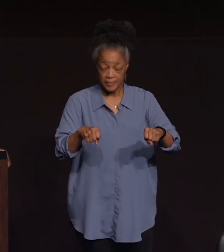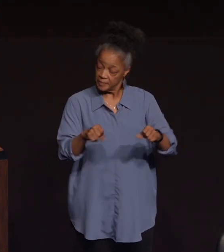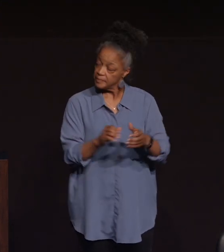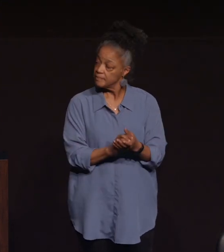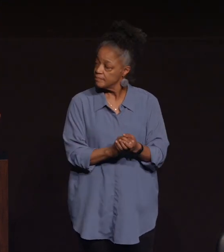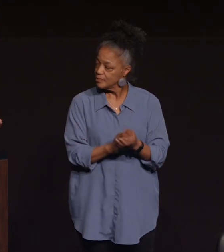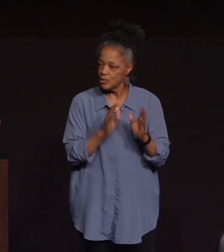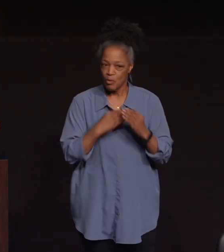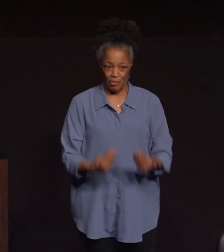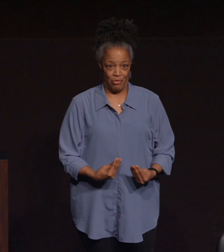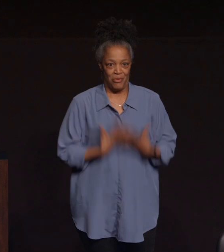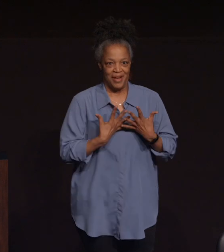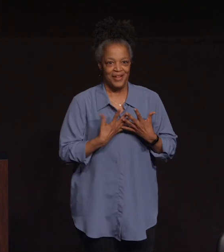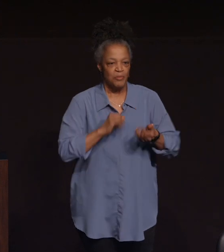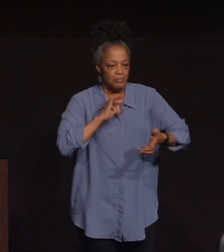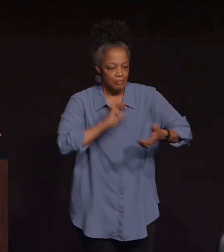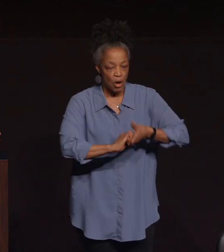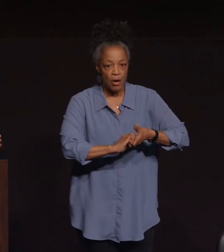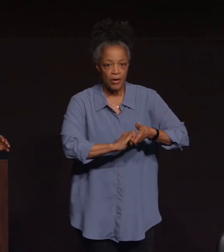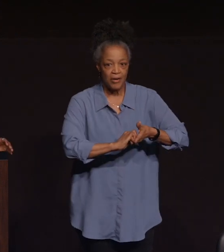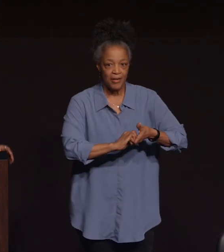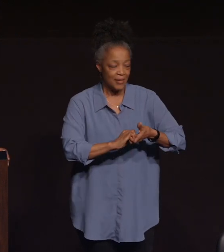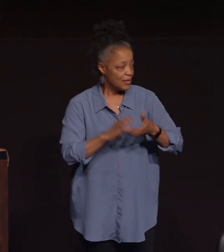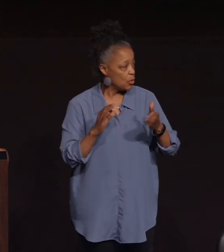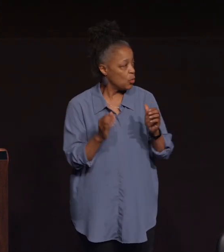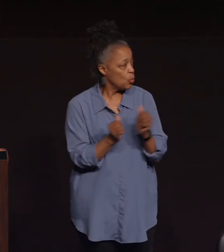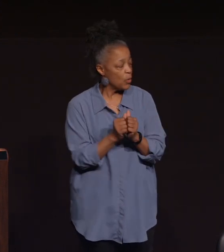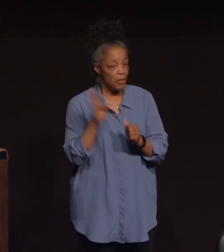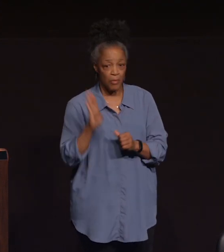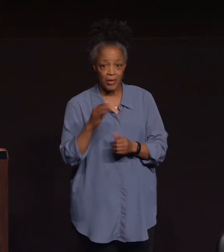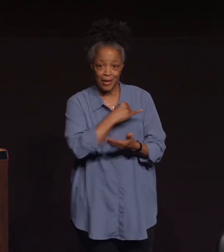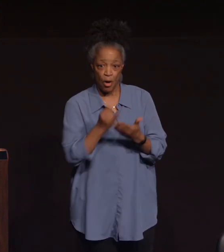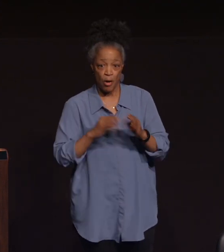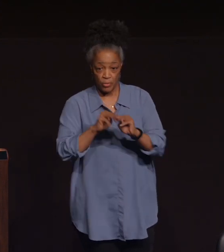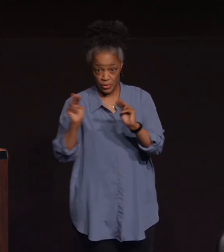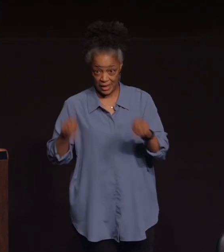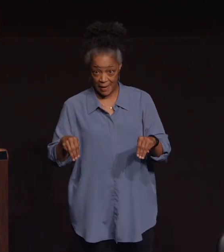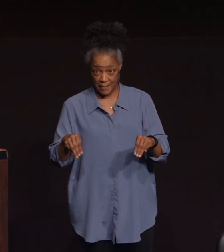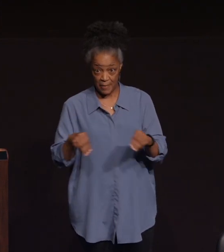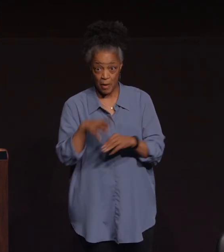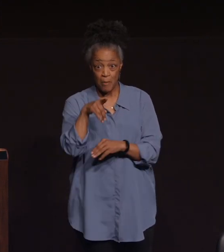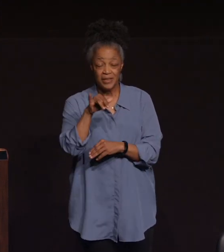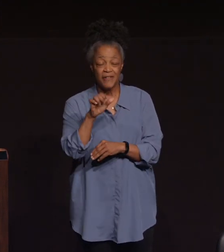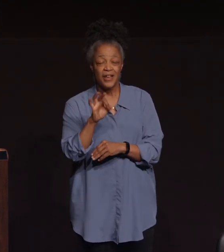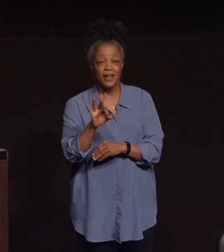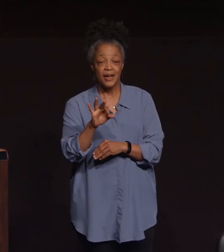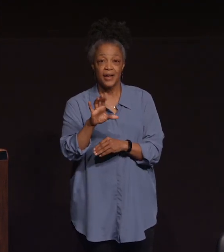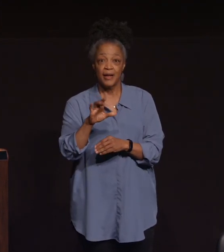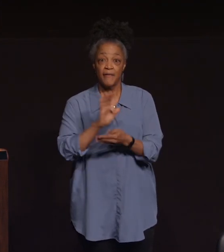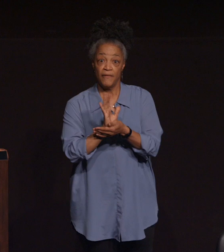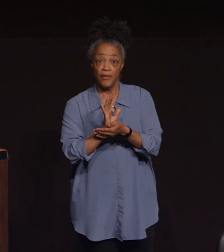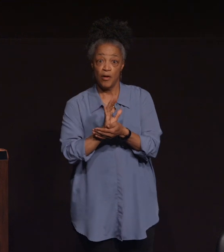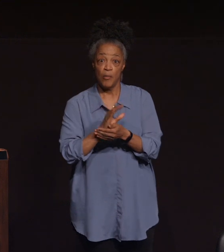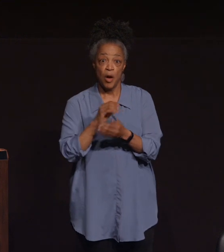We are thrilled to be partnering on this series with the Berkeley Art Museum and Pacific Film Archive helmed by Director Julie